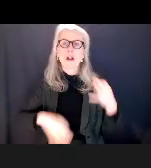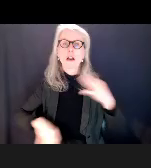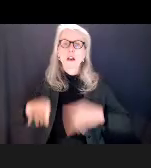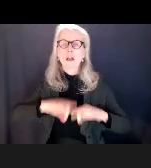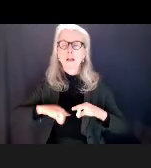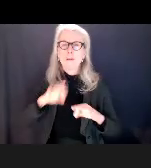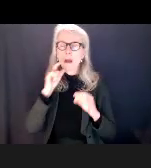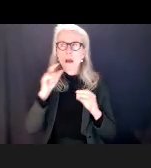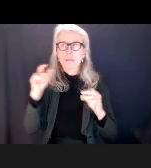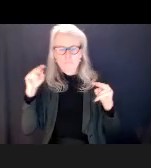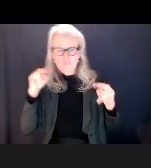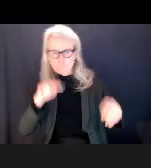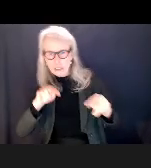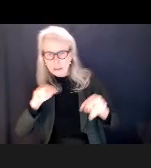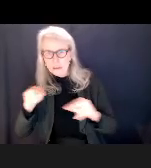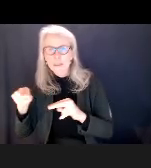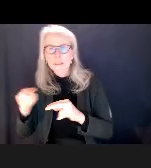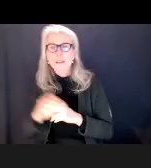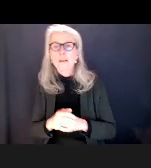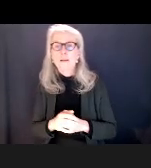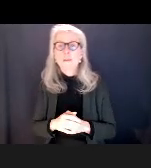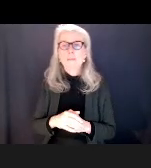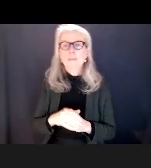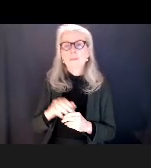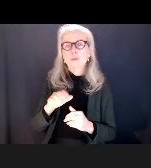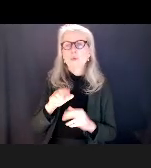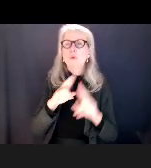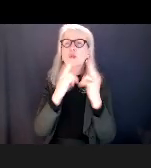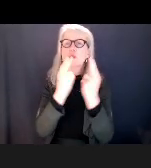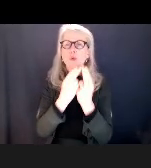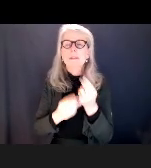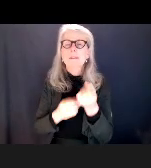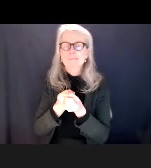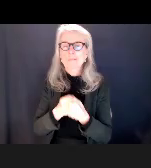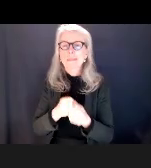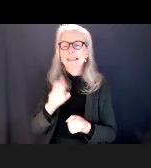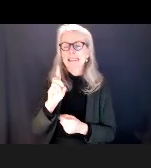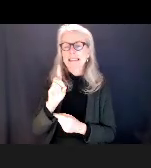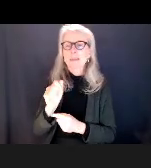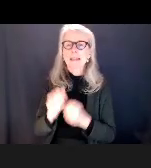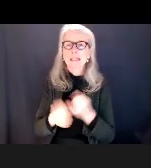So if we look to OPSU, a union representing disability support workers, they report